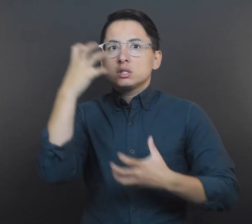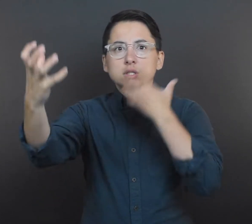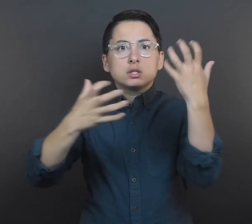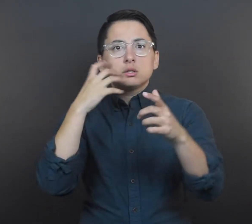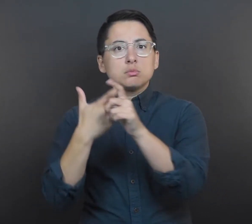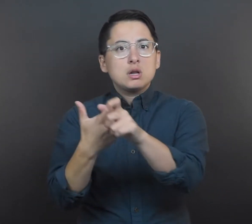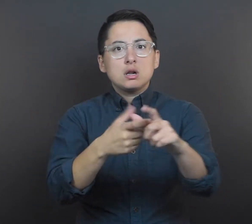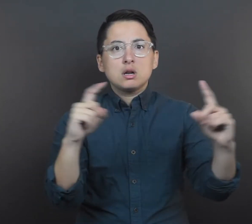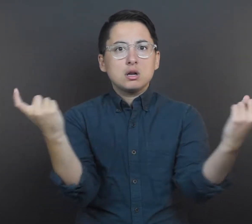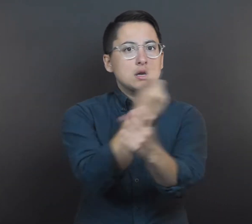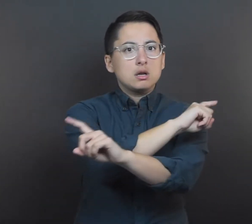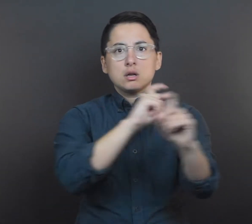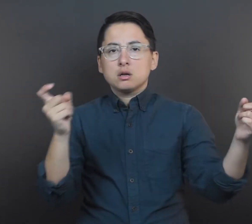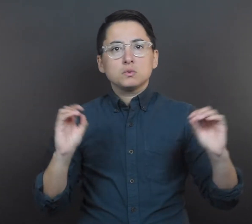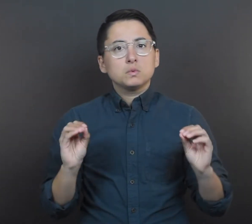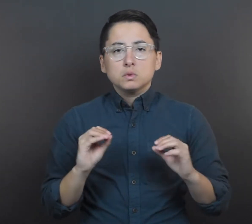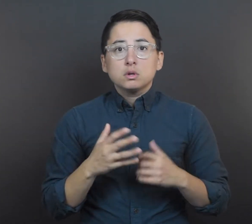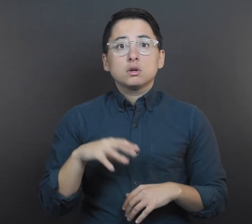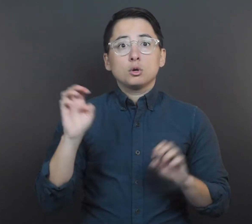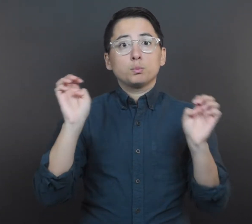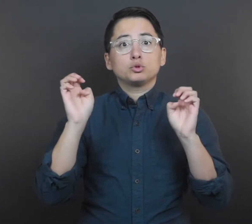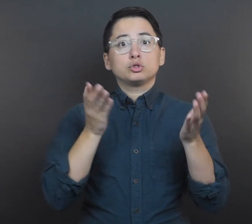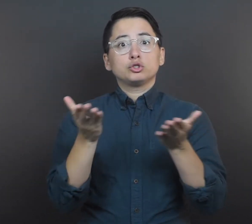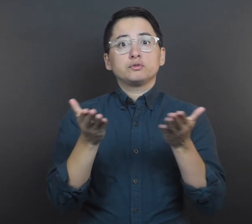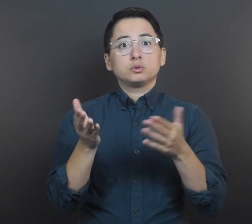“There were no kids screaming or running around.